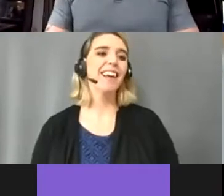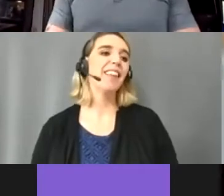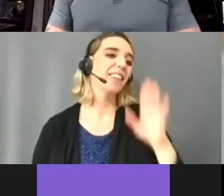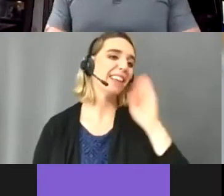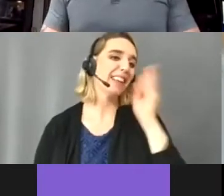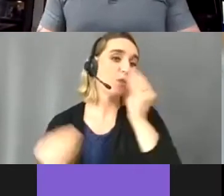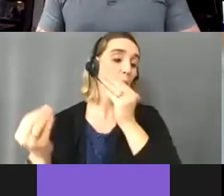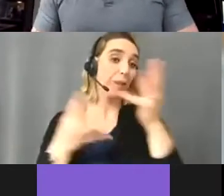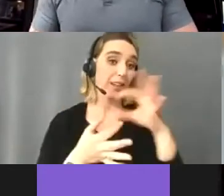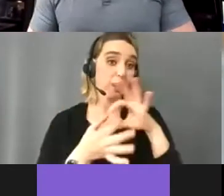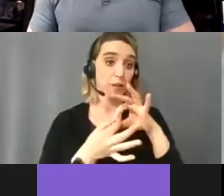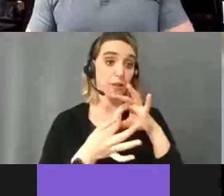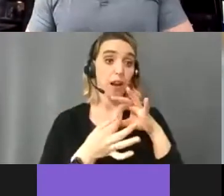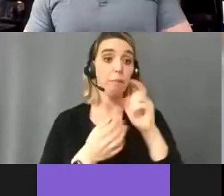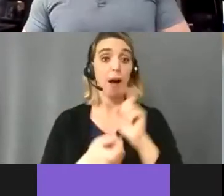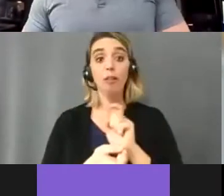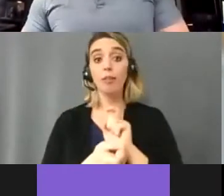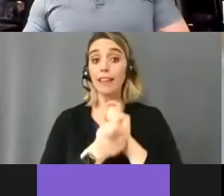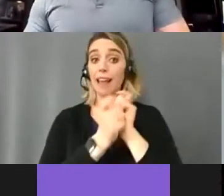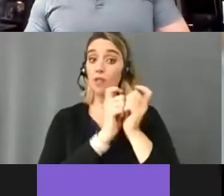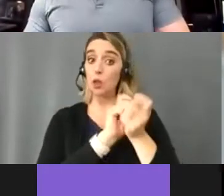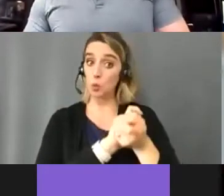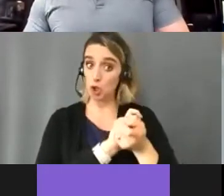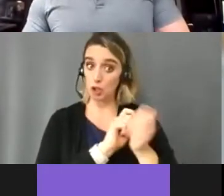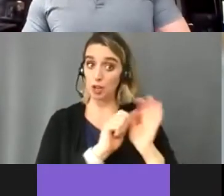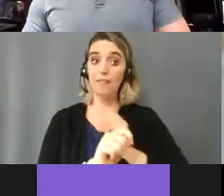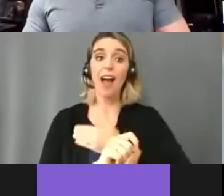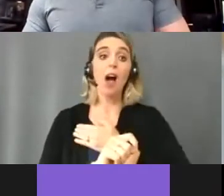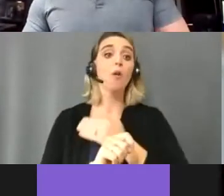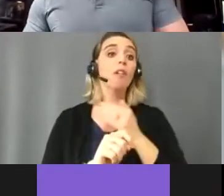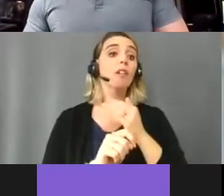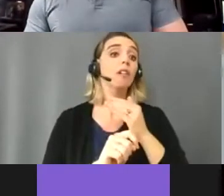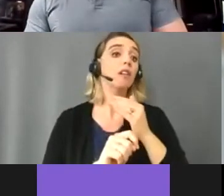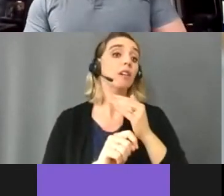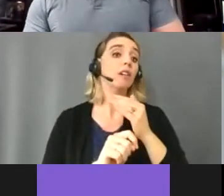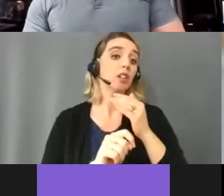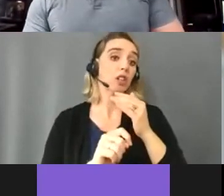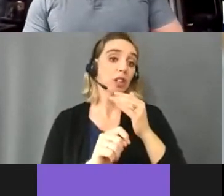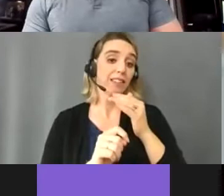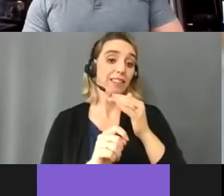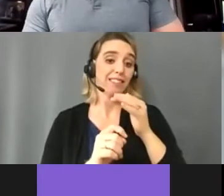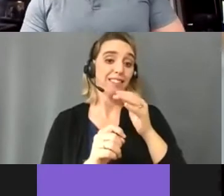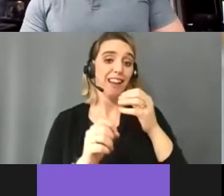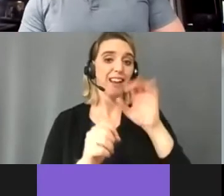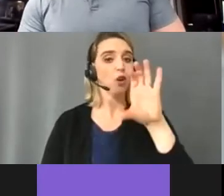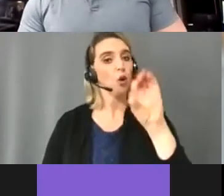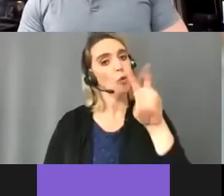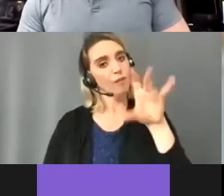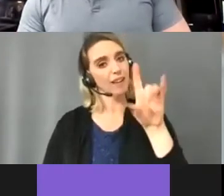the evolution of the COVID Advocacy Exchange to expand and enhance the exchange